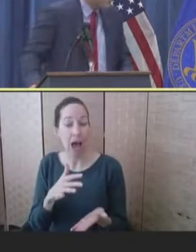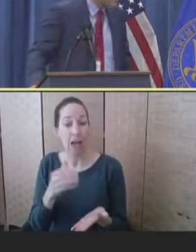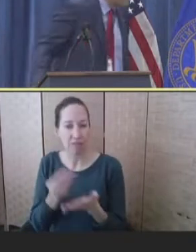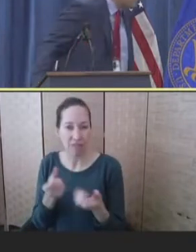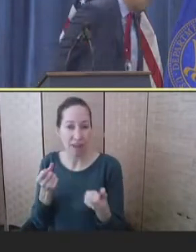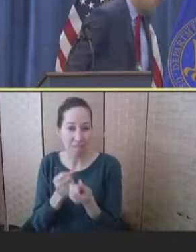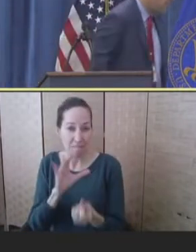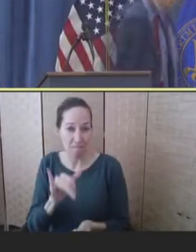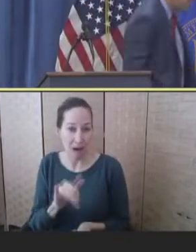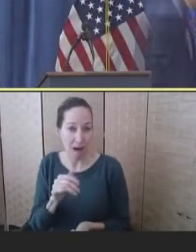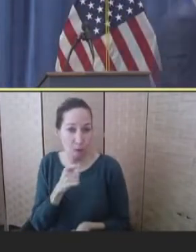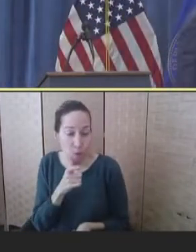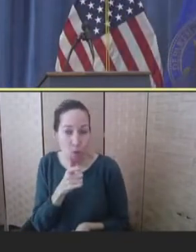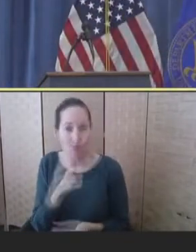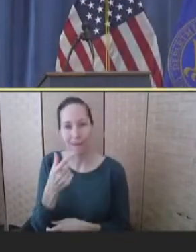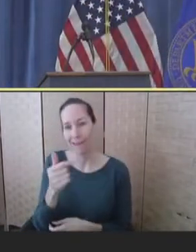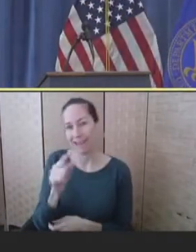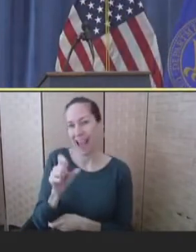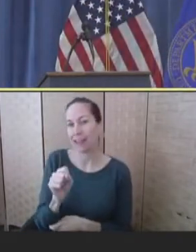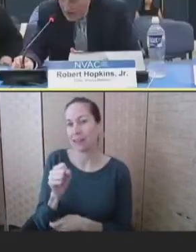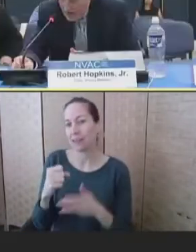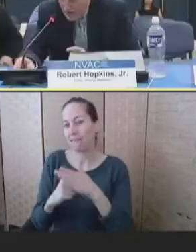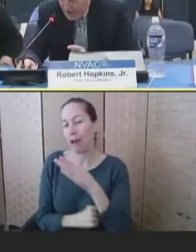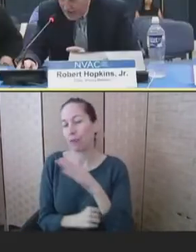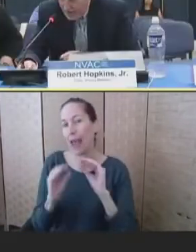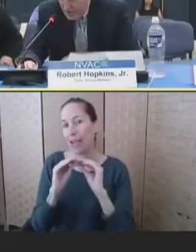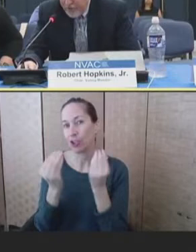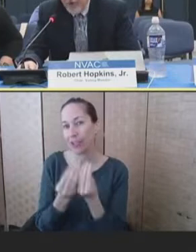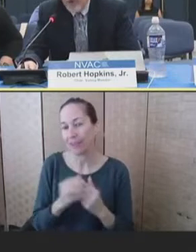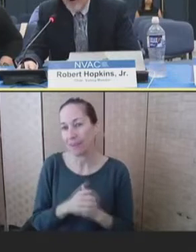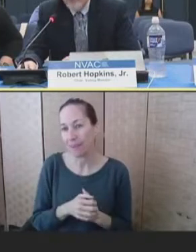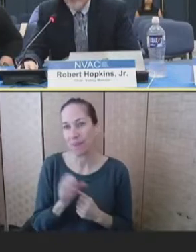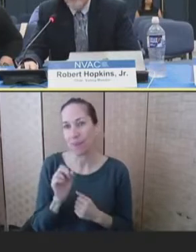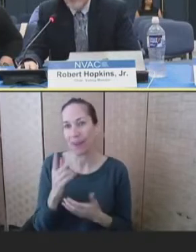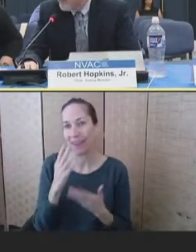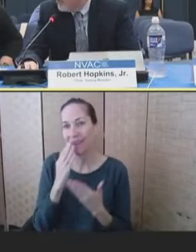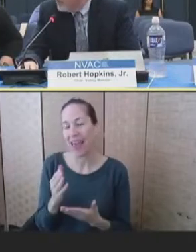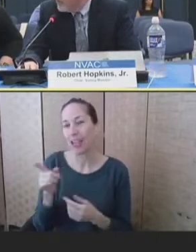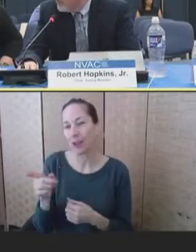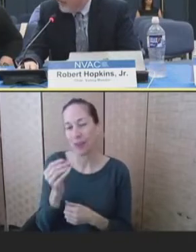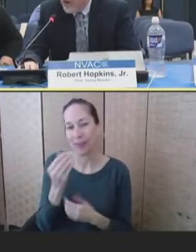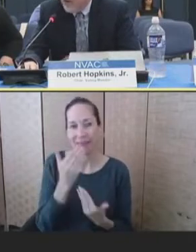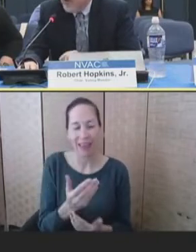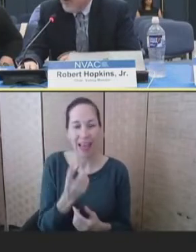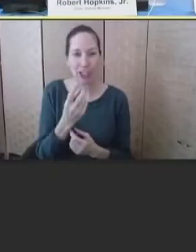Robert Hopkins: Thank you, Dr. Memoli. And I want to thank both you and Dr. Osterholm for your presentations.